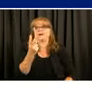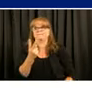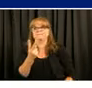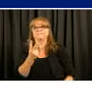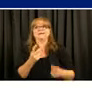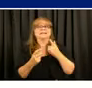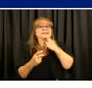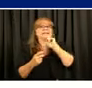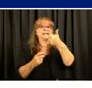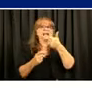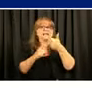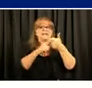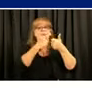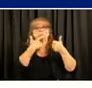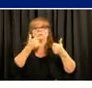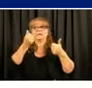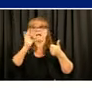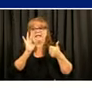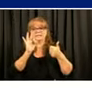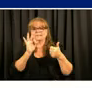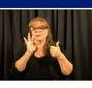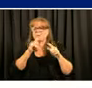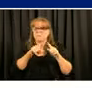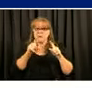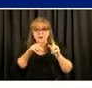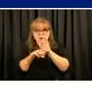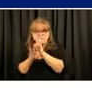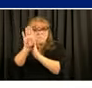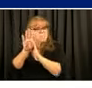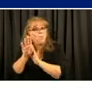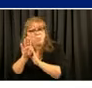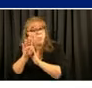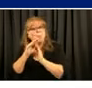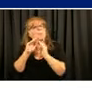that we are seeing stable numbers among those school-aged children but certainly the trend is